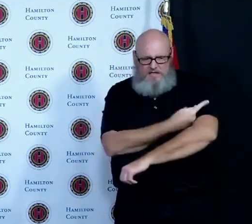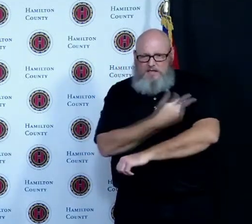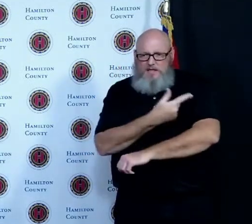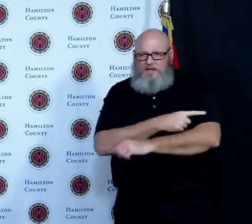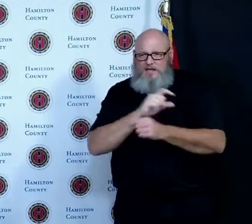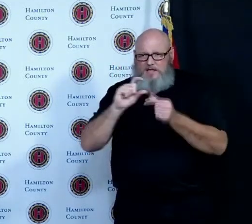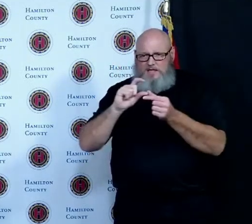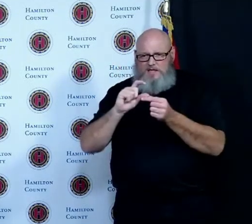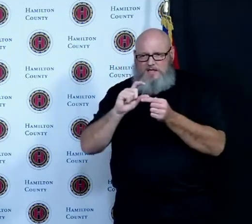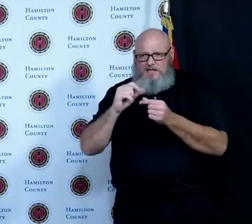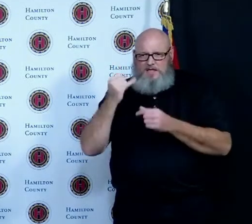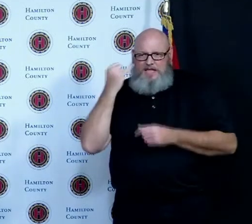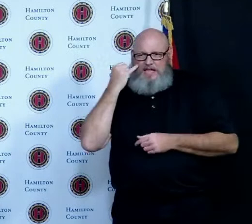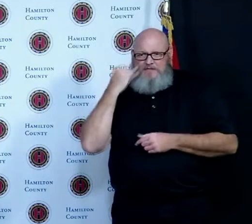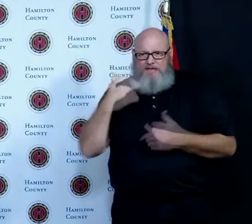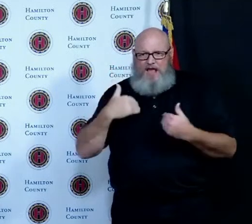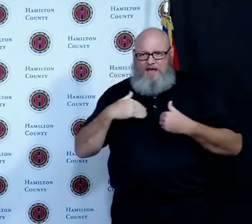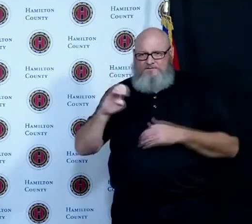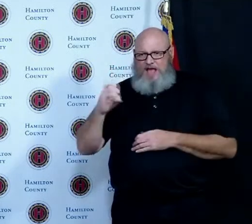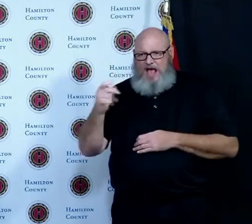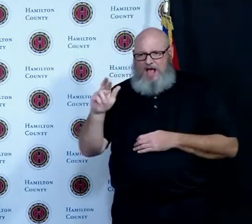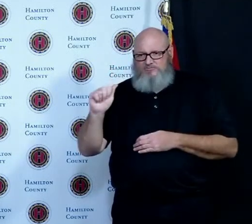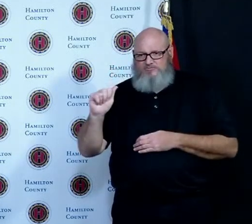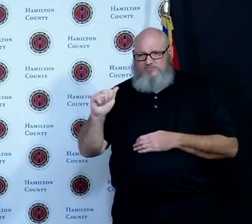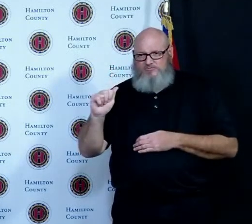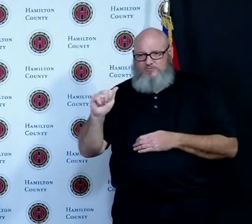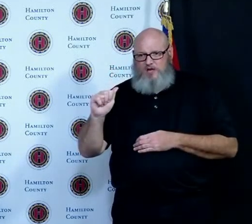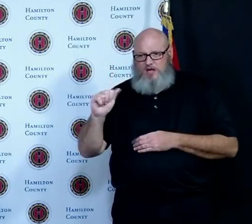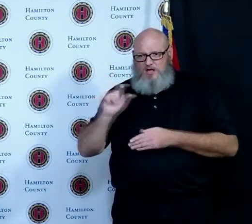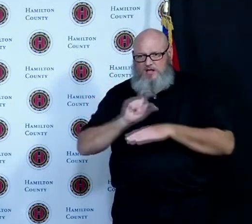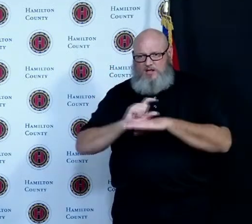doctor I think you you told me or this something really similar